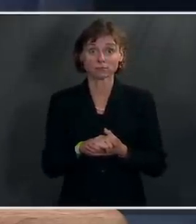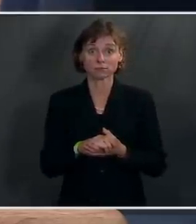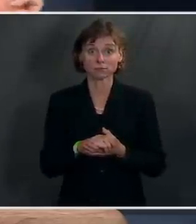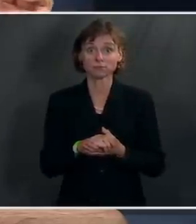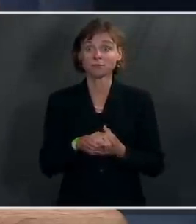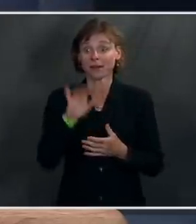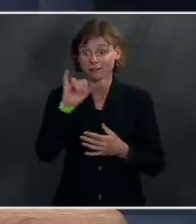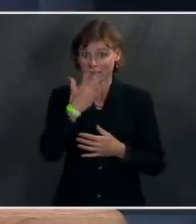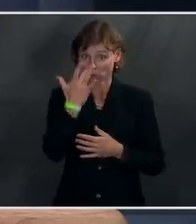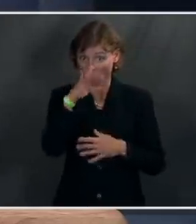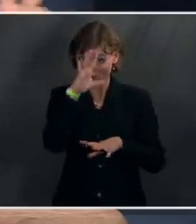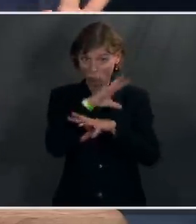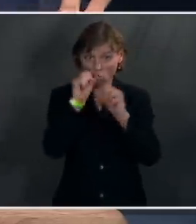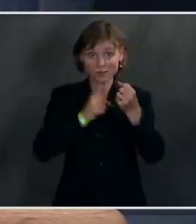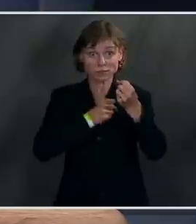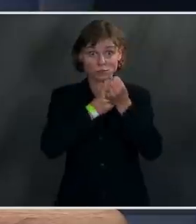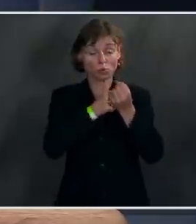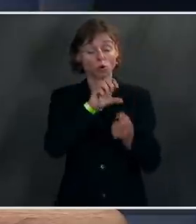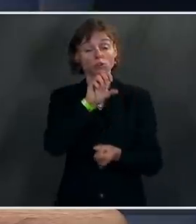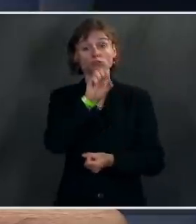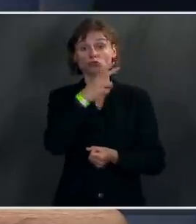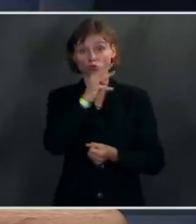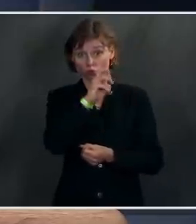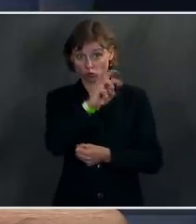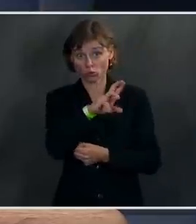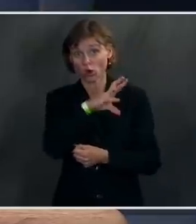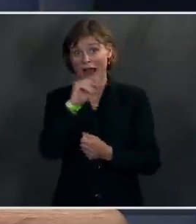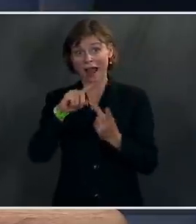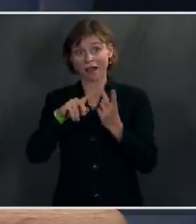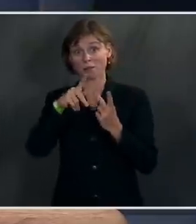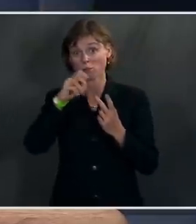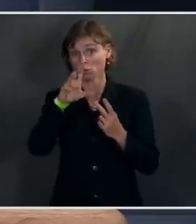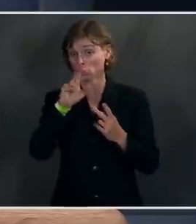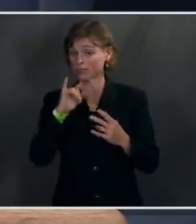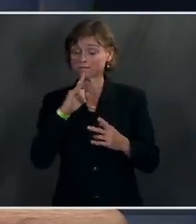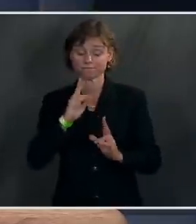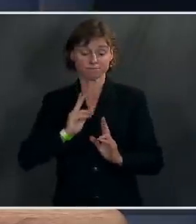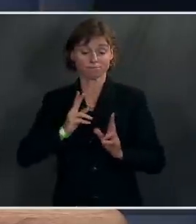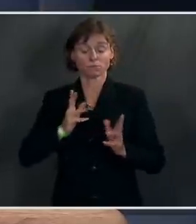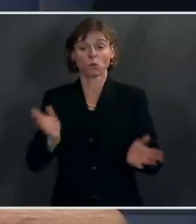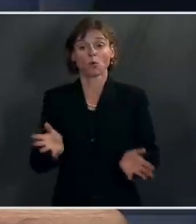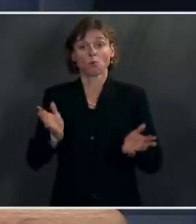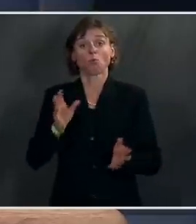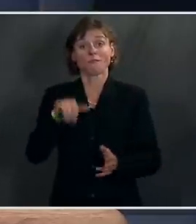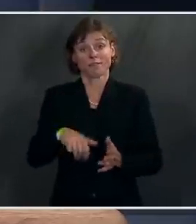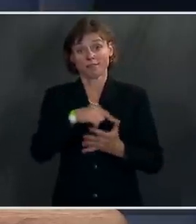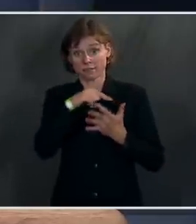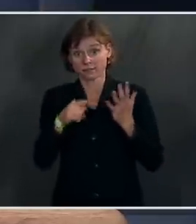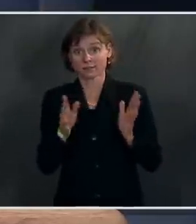by Senator Schumer, Leader Schumer and Speaker Pelosi to move this package forward. The Press: Can I ask a question on impeachment?